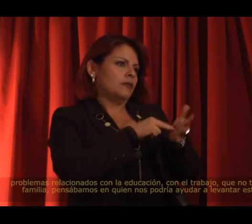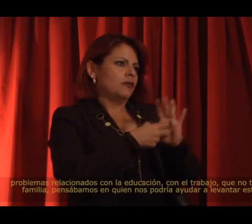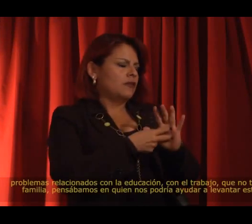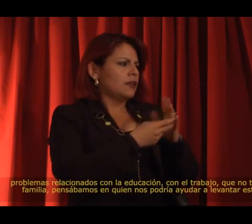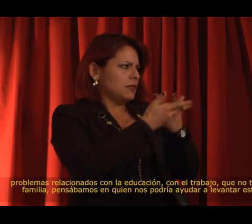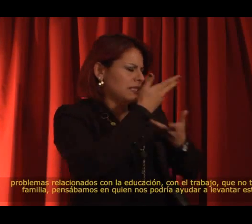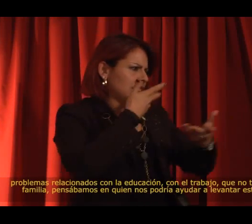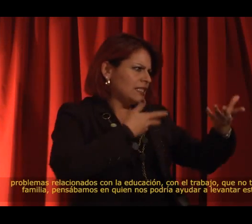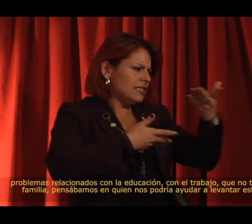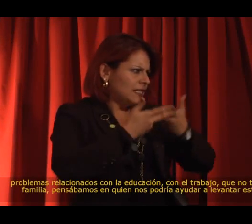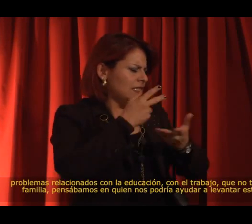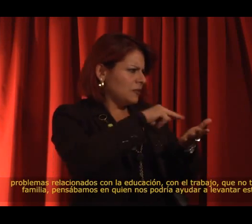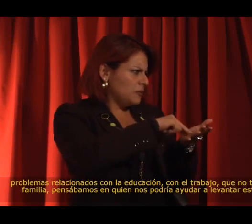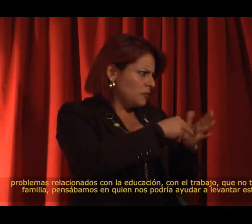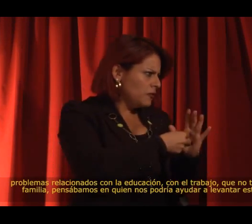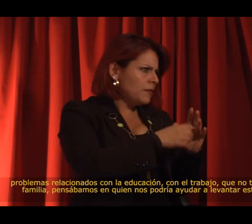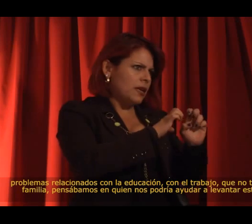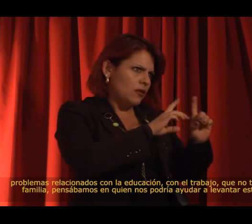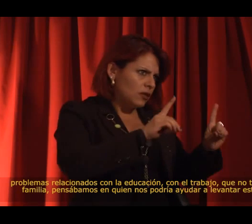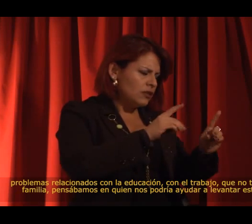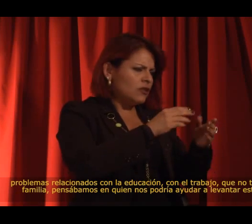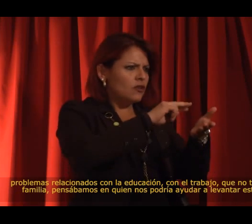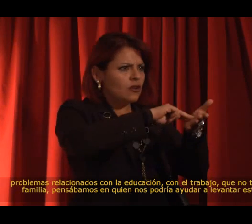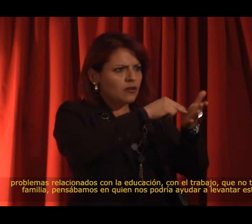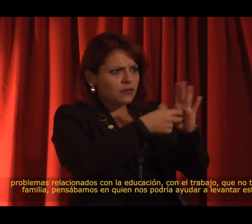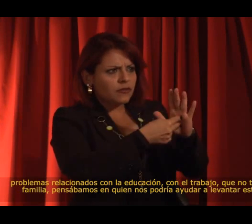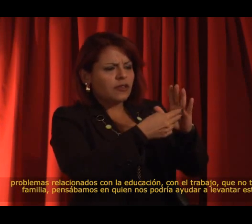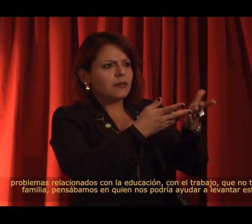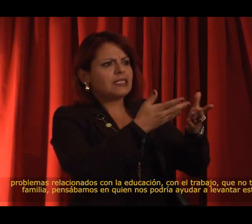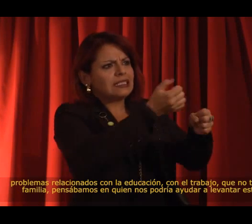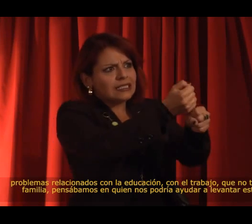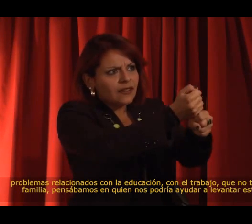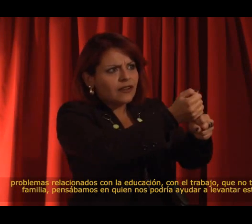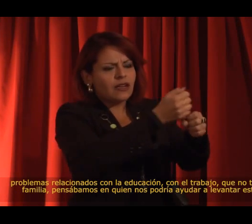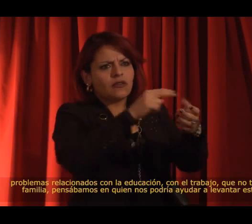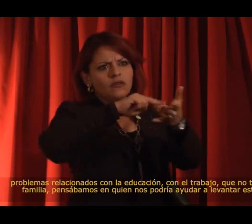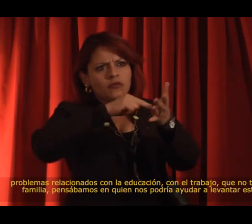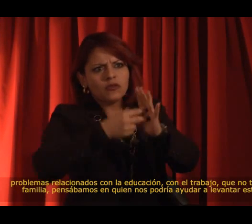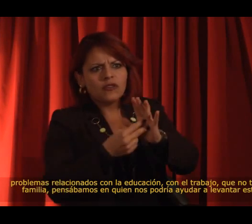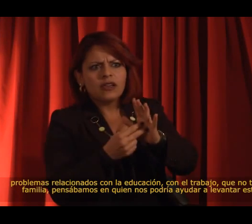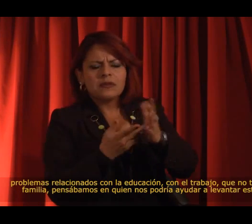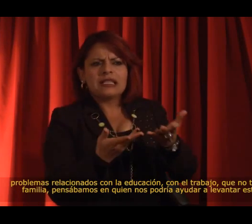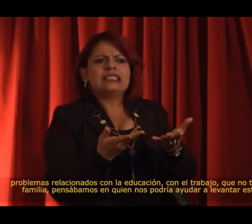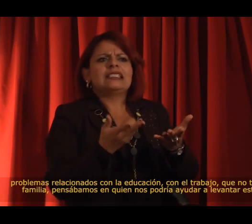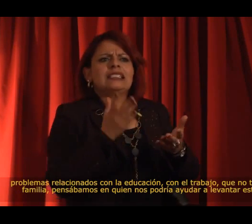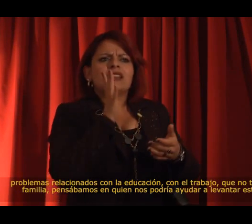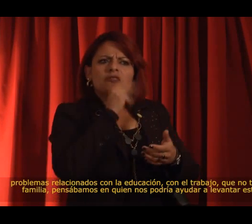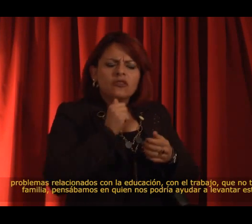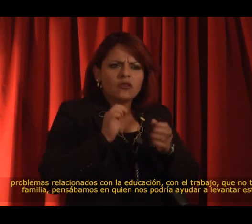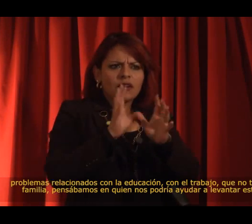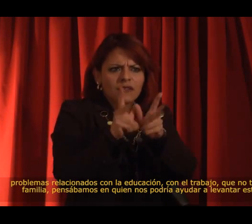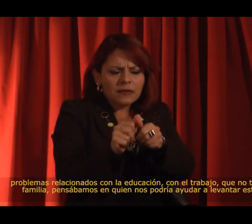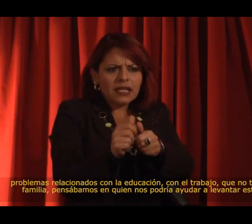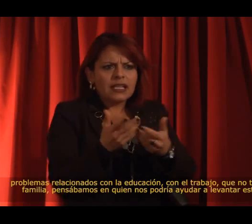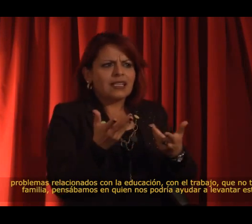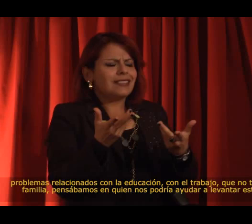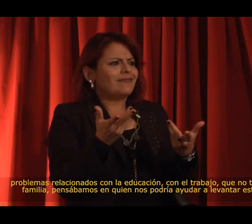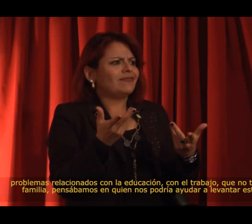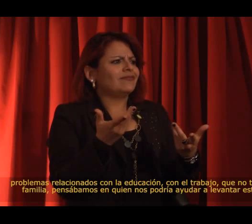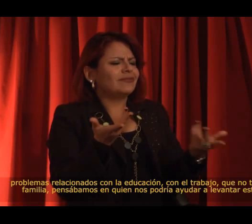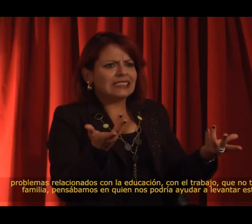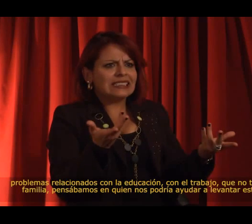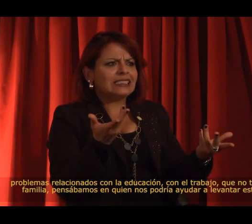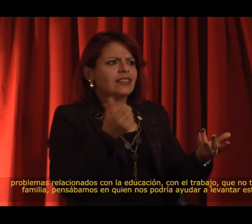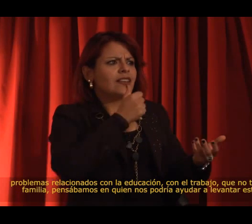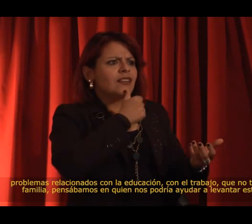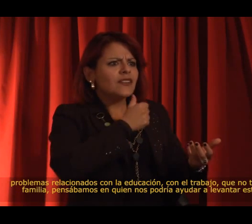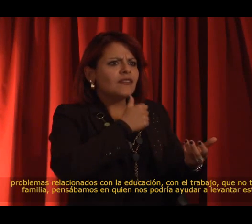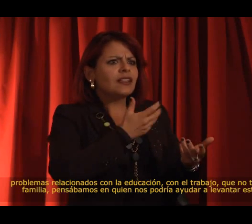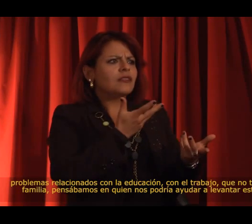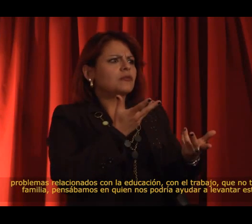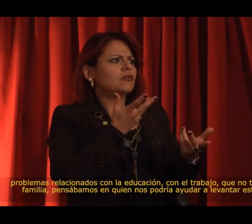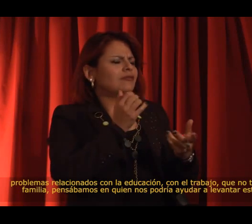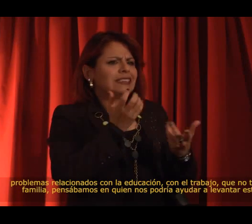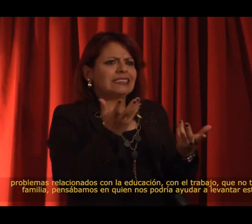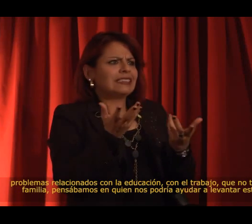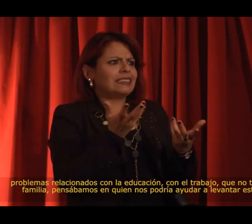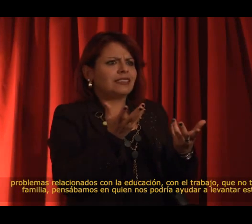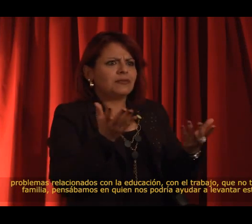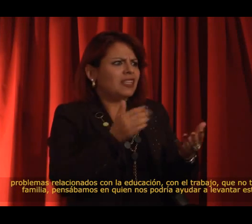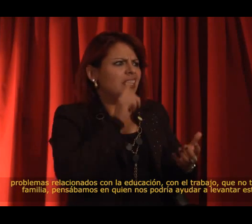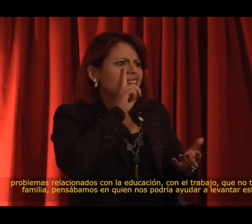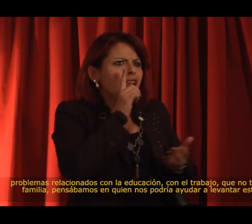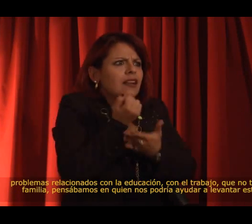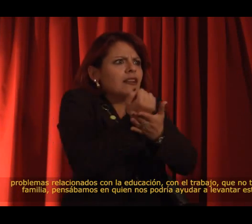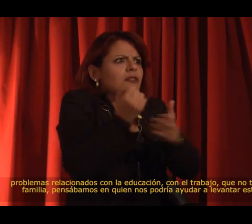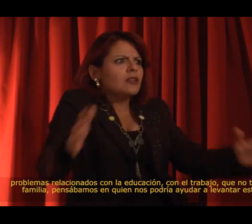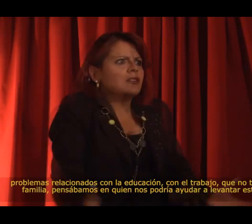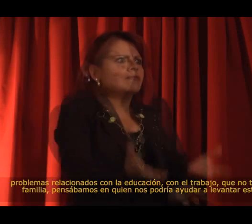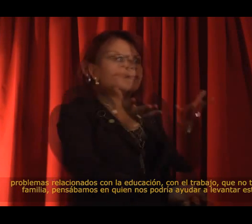We realized we shared many problems with education, jobs, and family. We thought about who could help us.